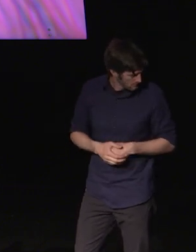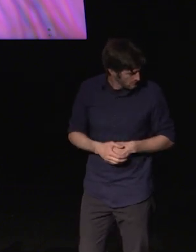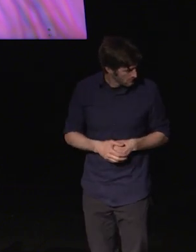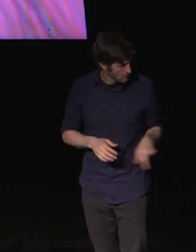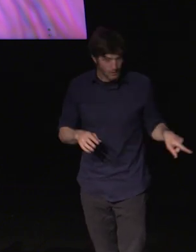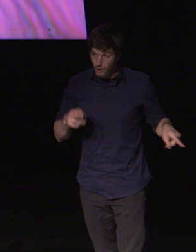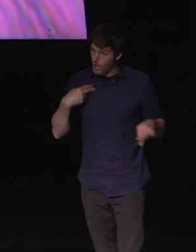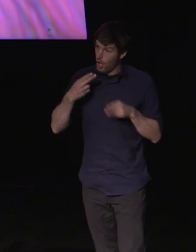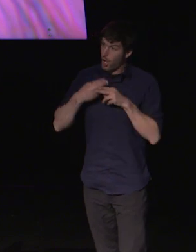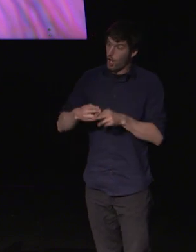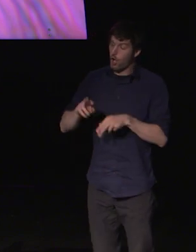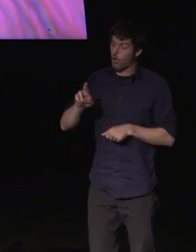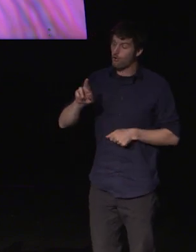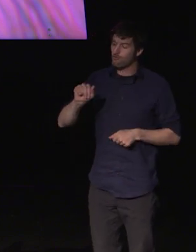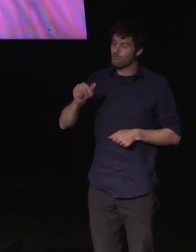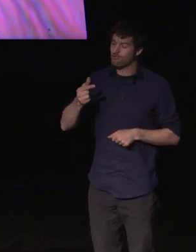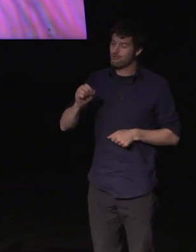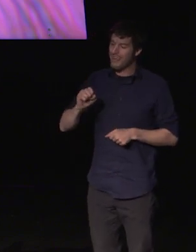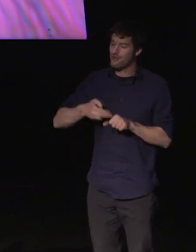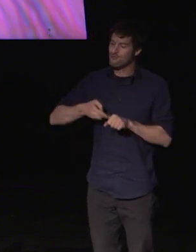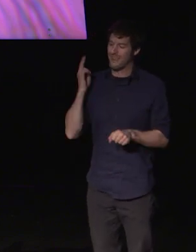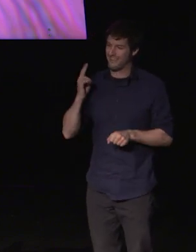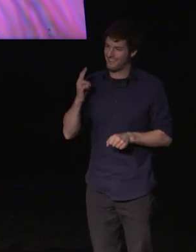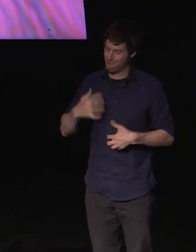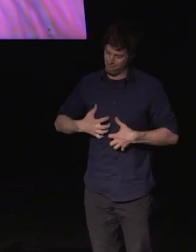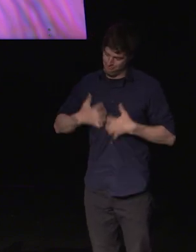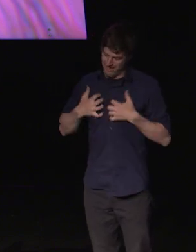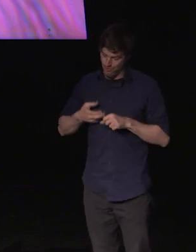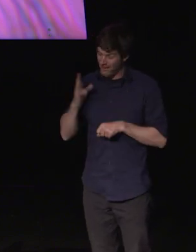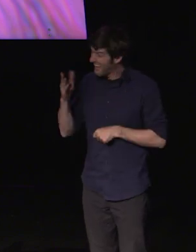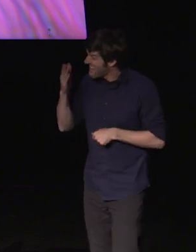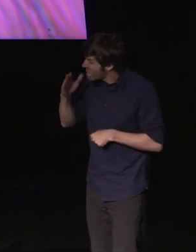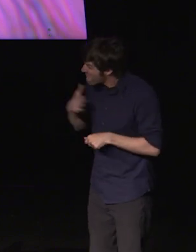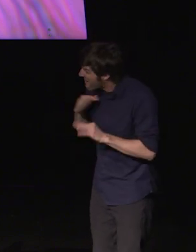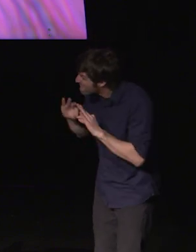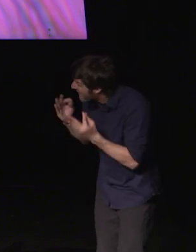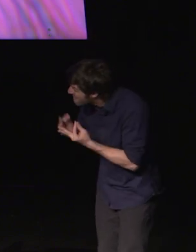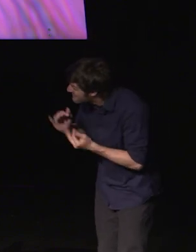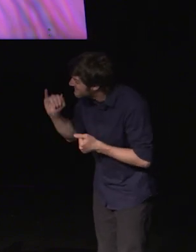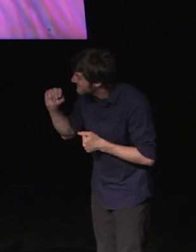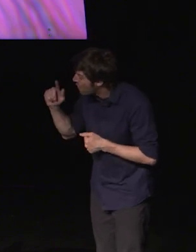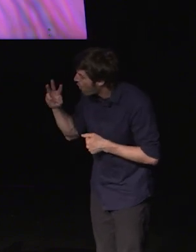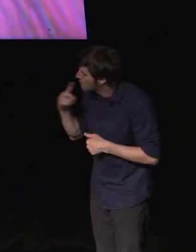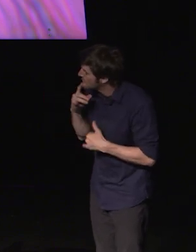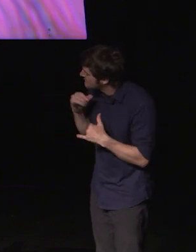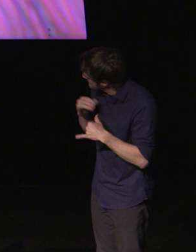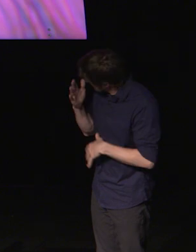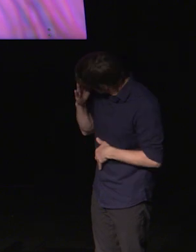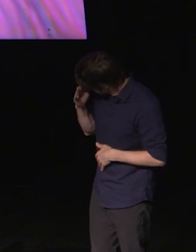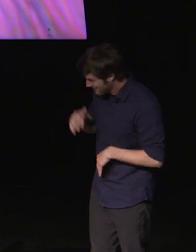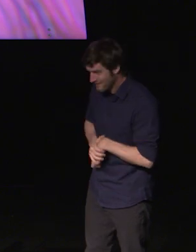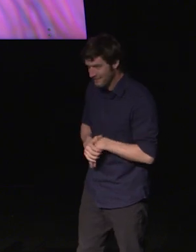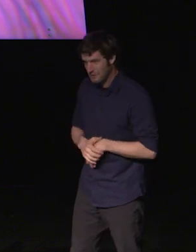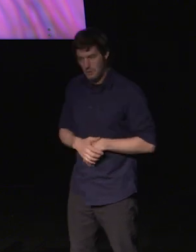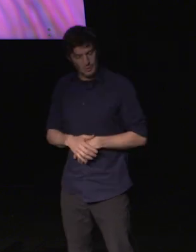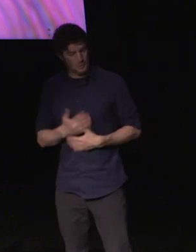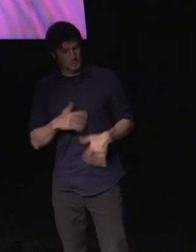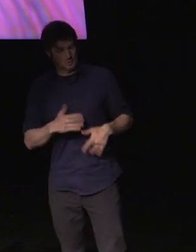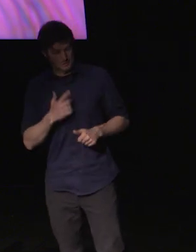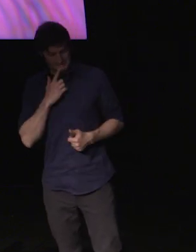Yes, in front of my in-laws. It's so good. -Uh. Yeah. I empathize. LAUGHS All right. Jesse, what about you?